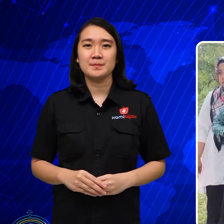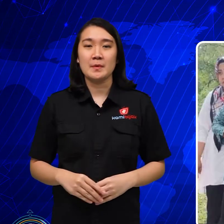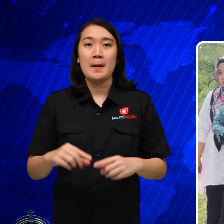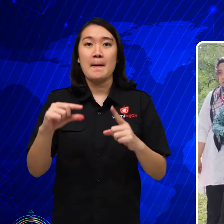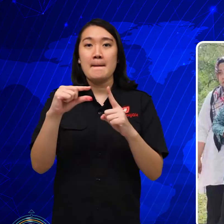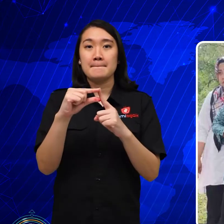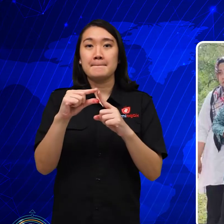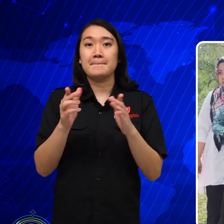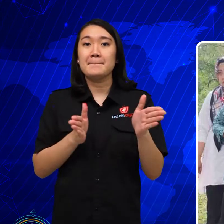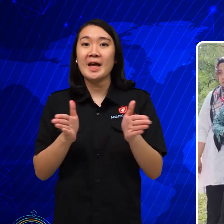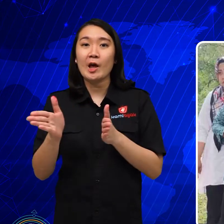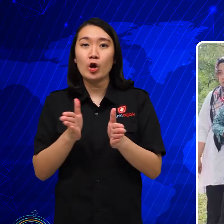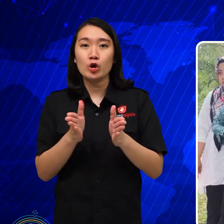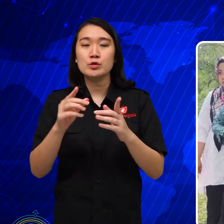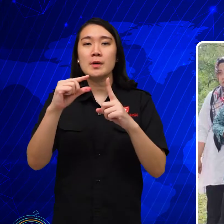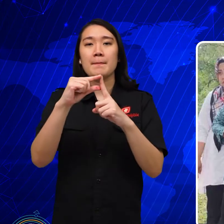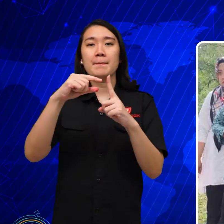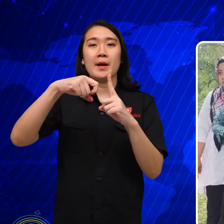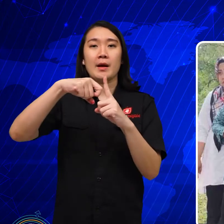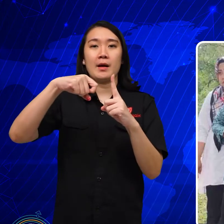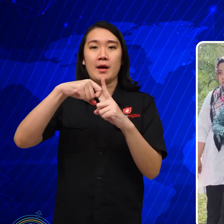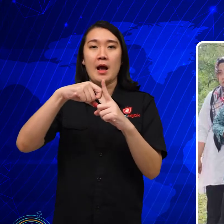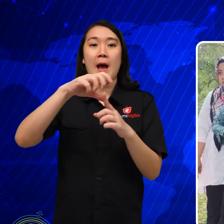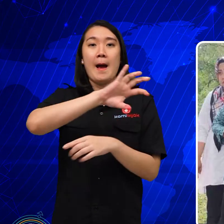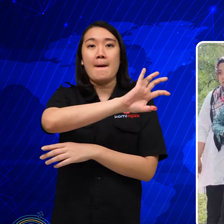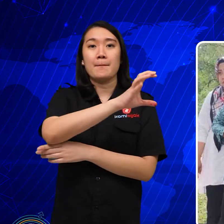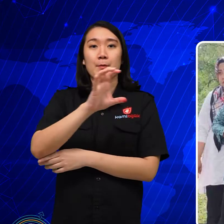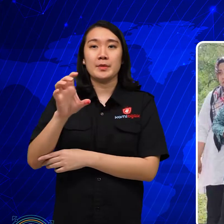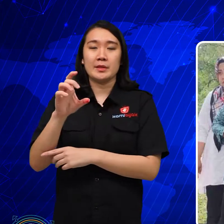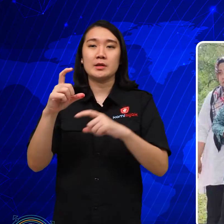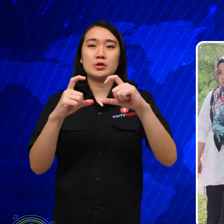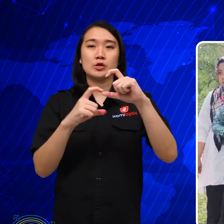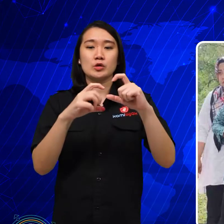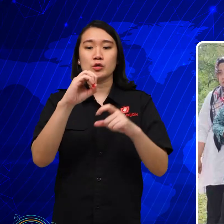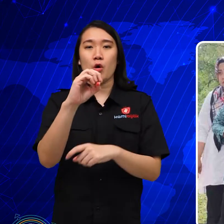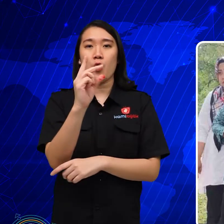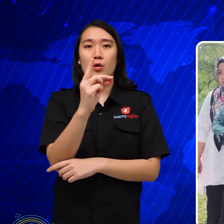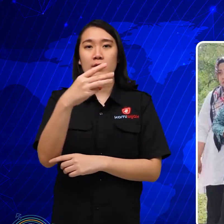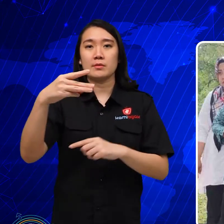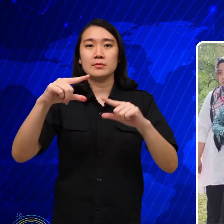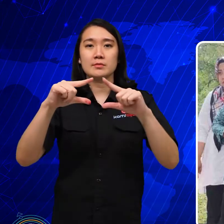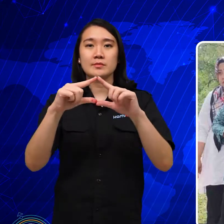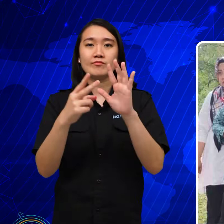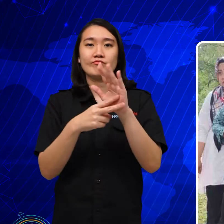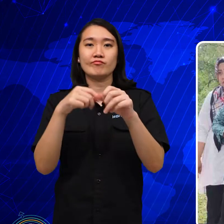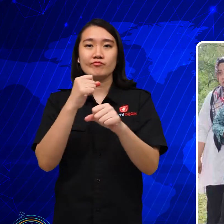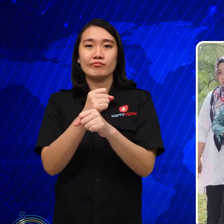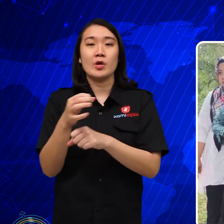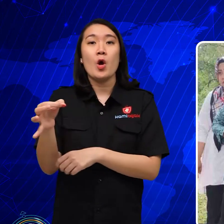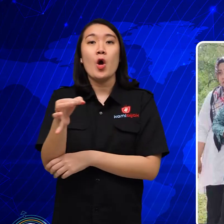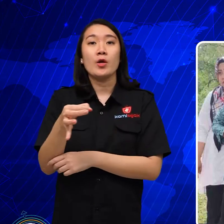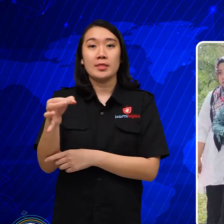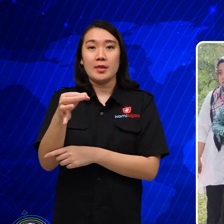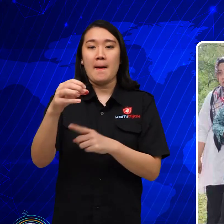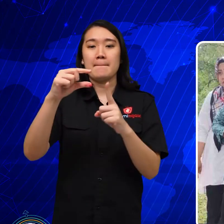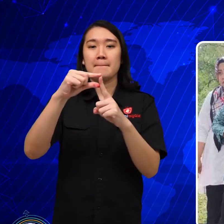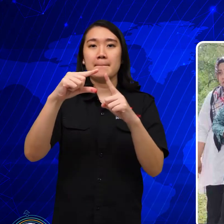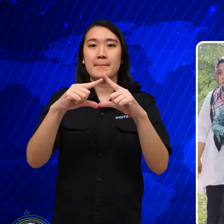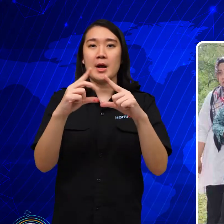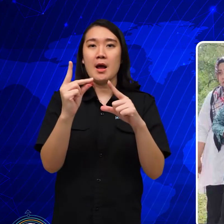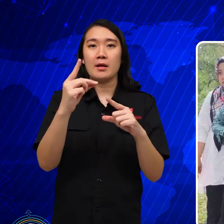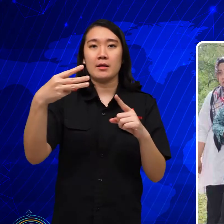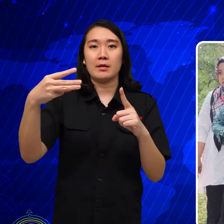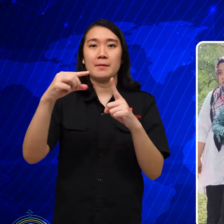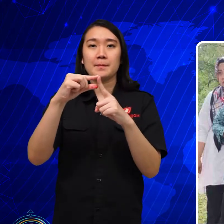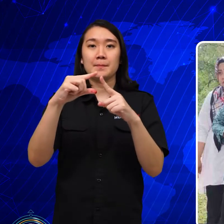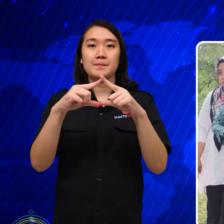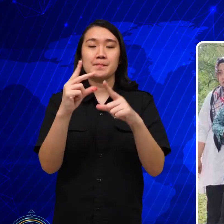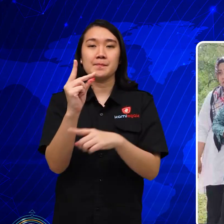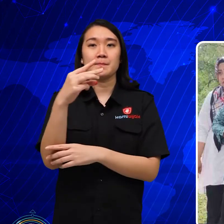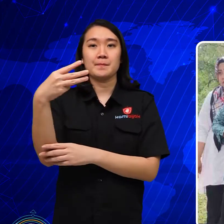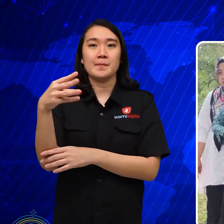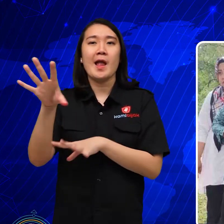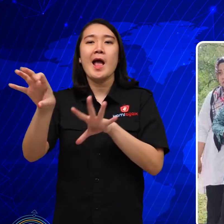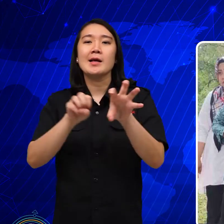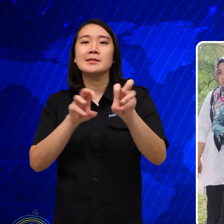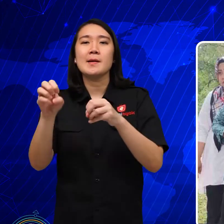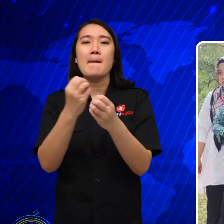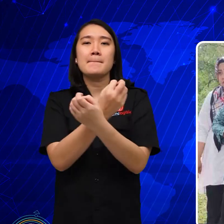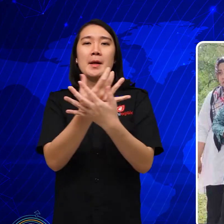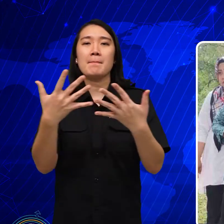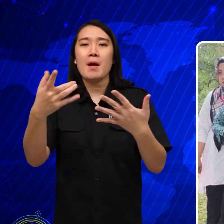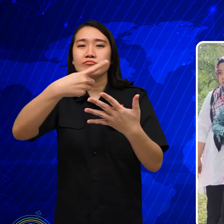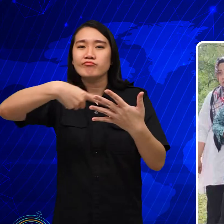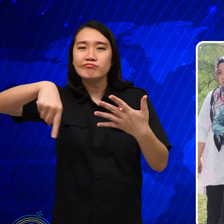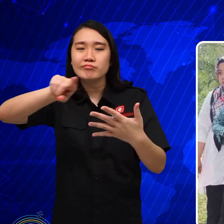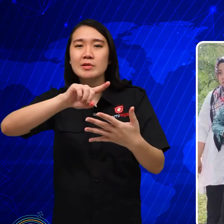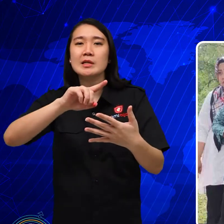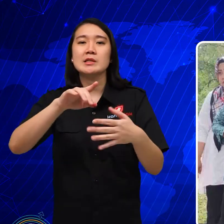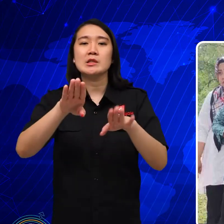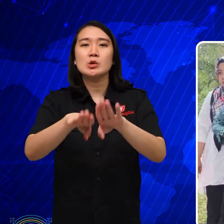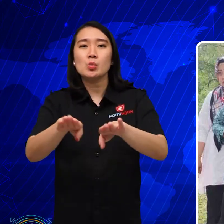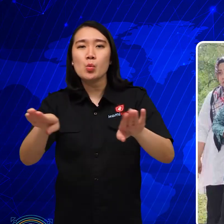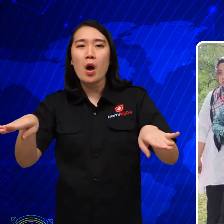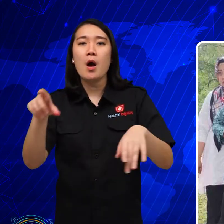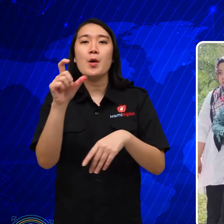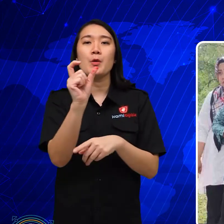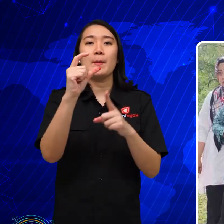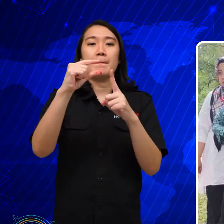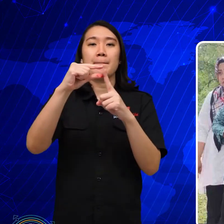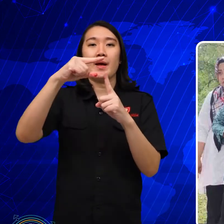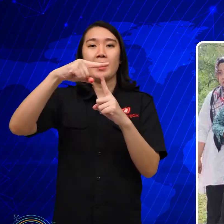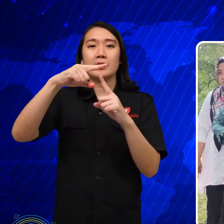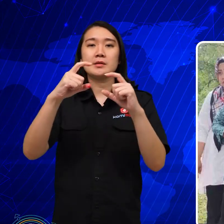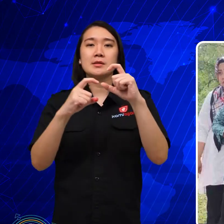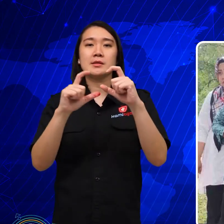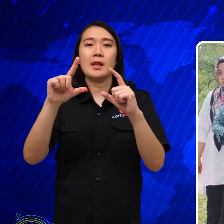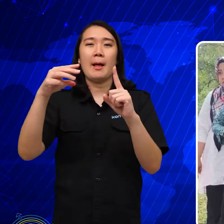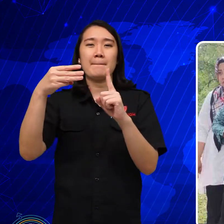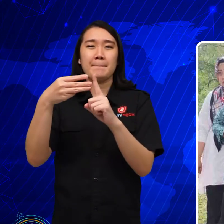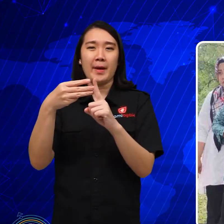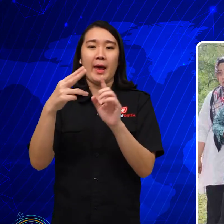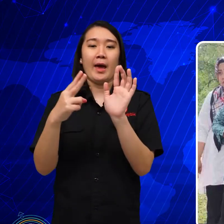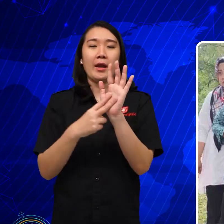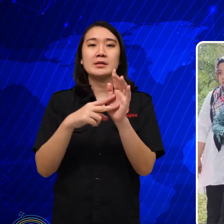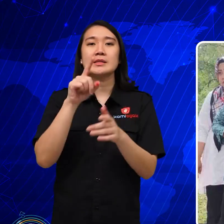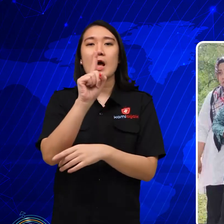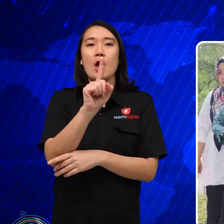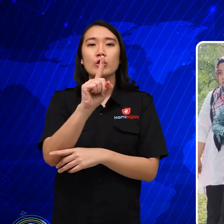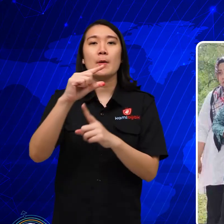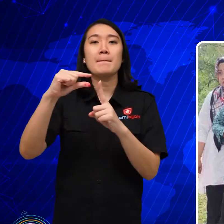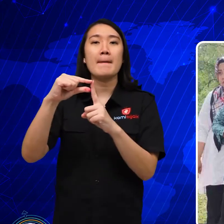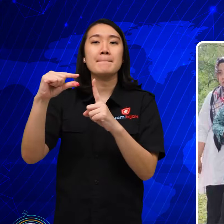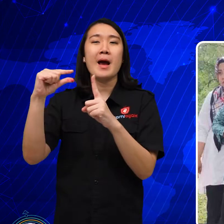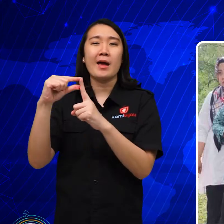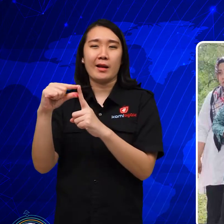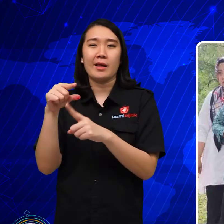PKK Soreang Regency, Parepare City invite some students of UPT SLBN 1 Parepare